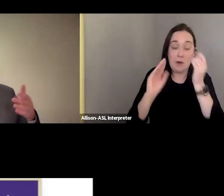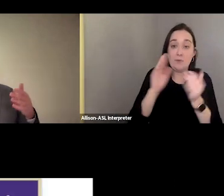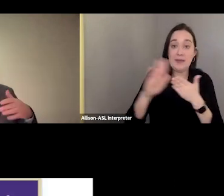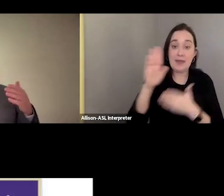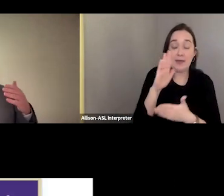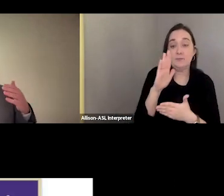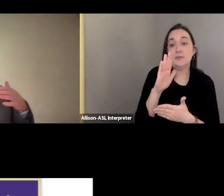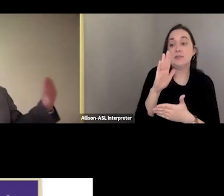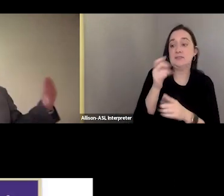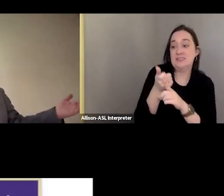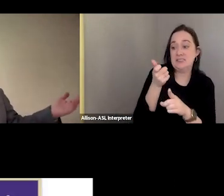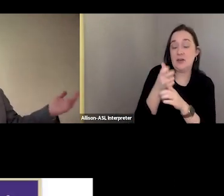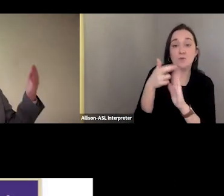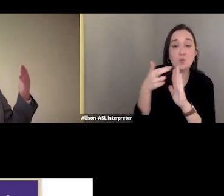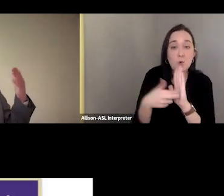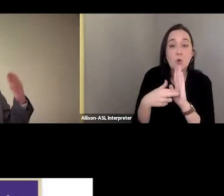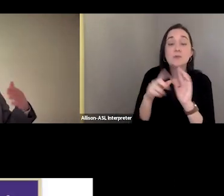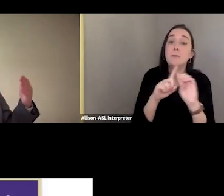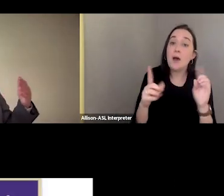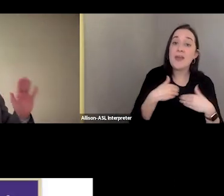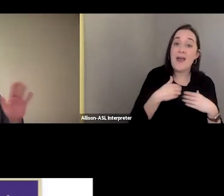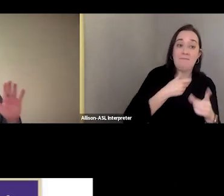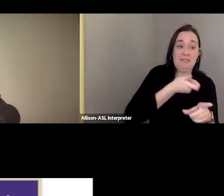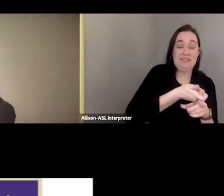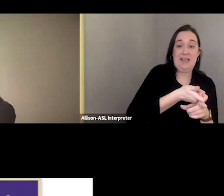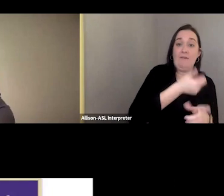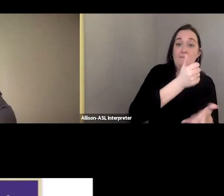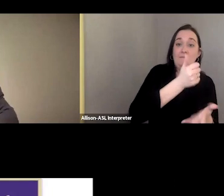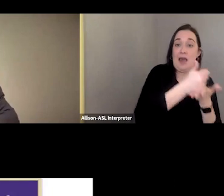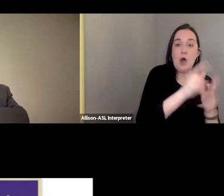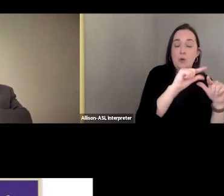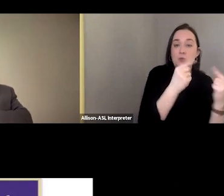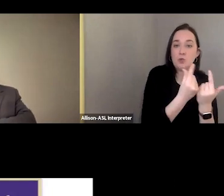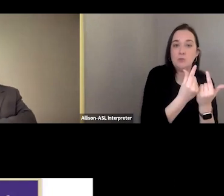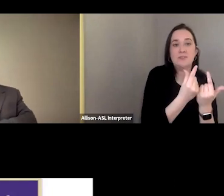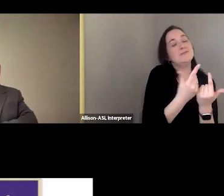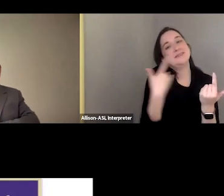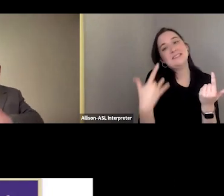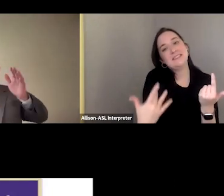but there are self-help groups that young people normally don't feel too connected to because it's not part of their campus.